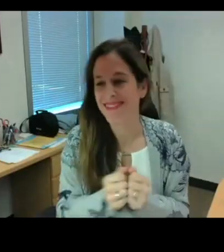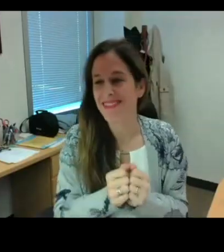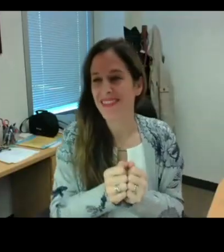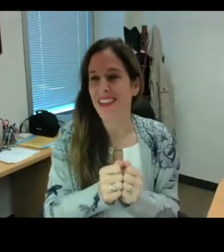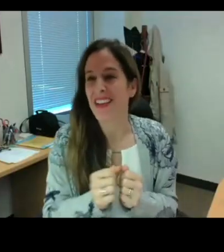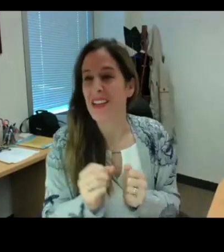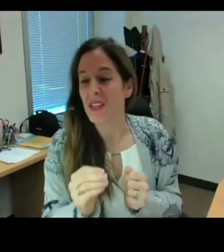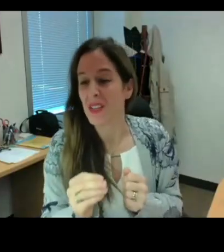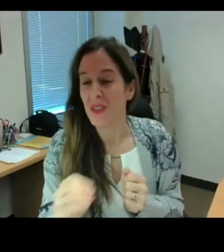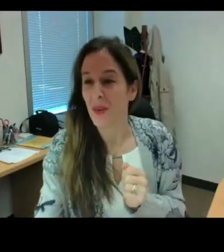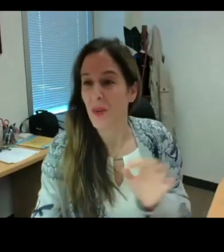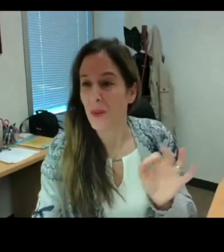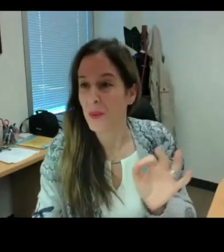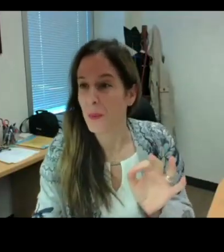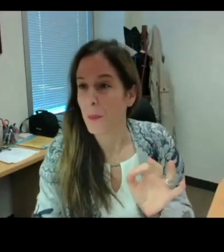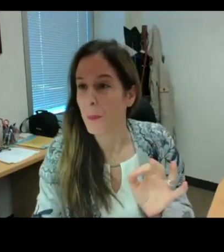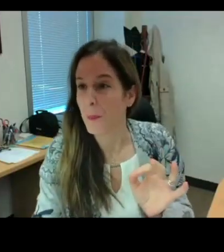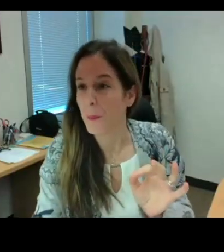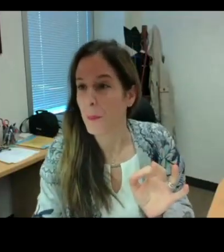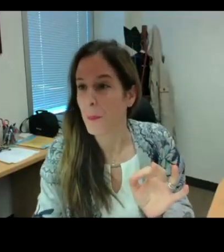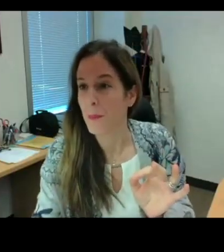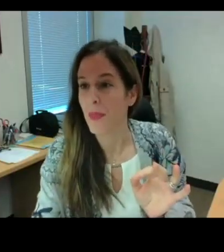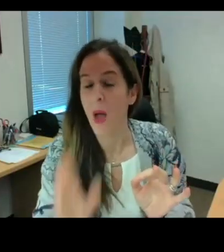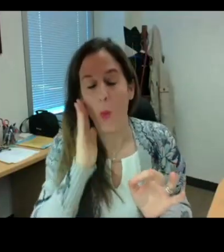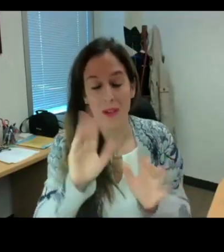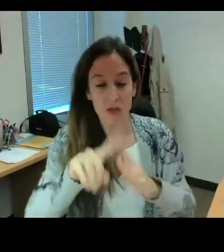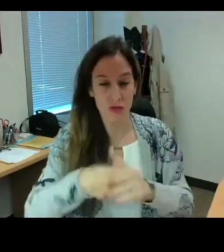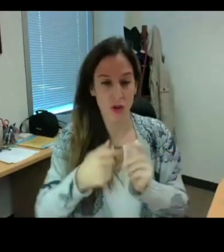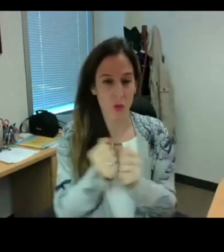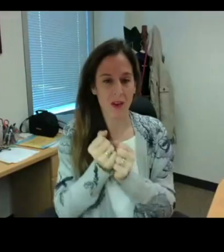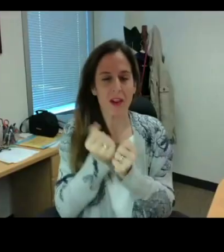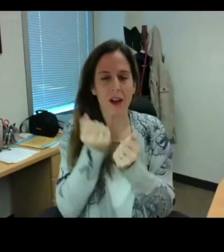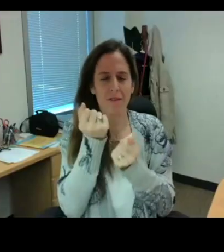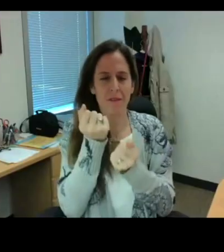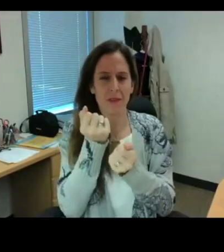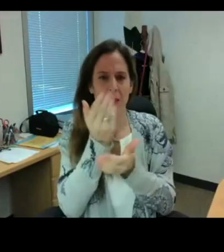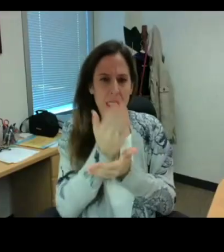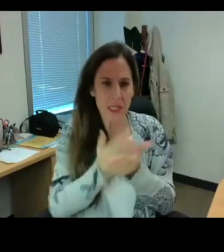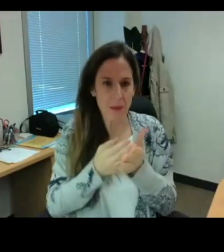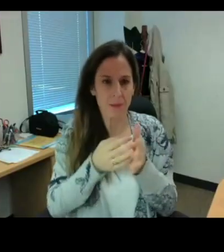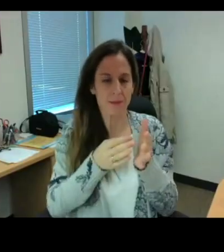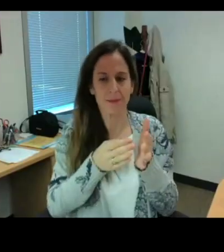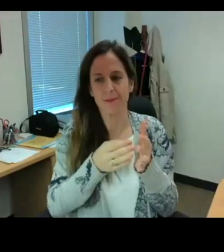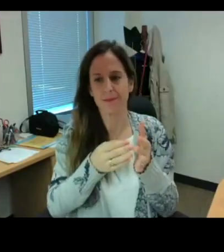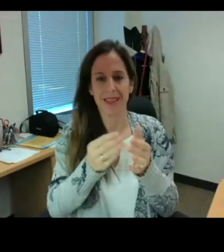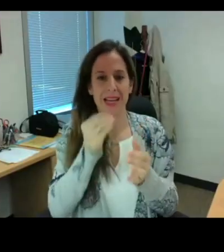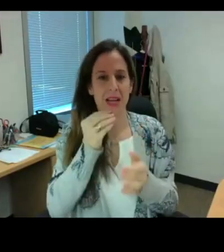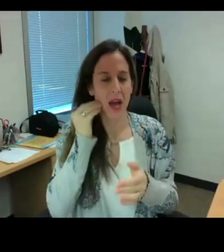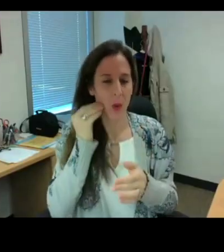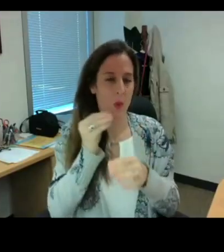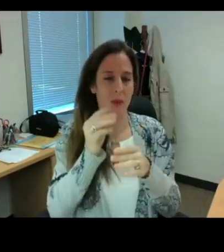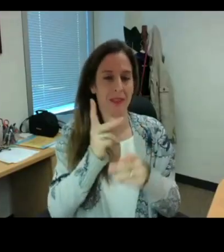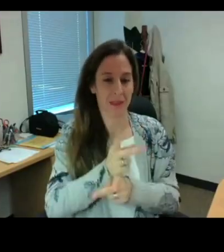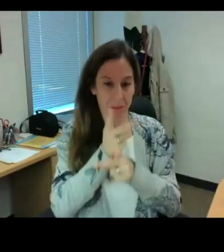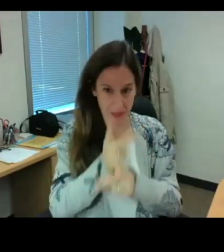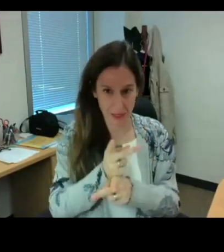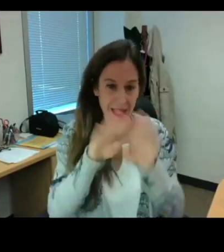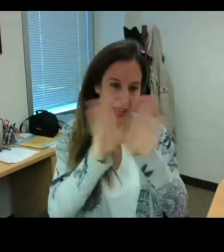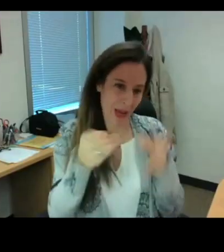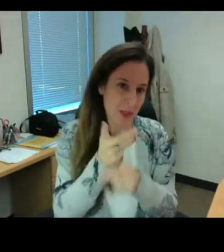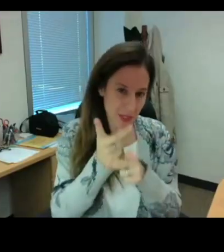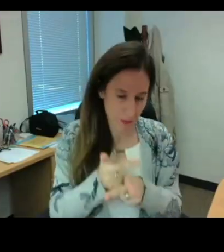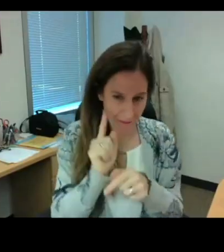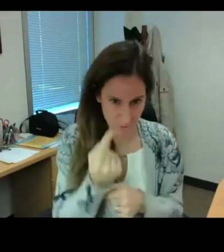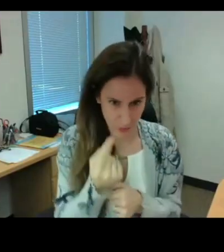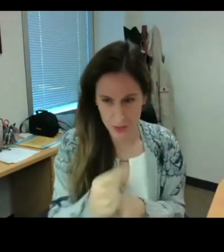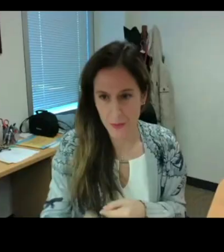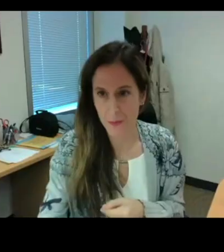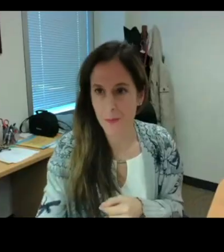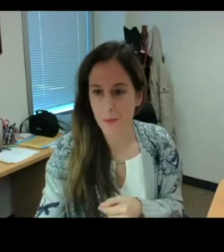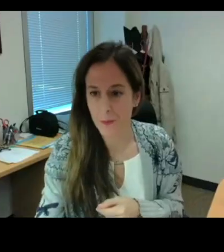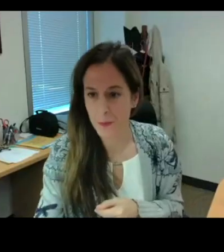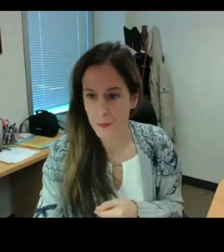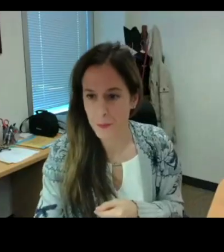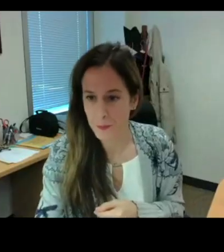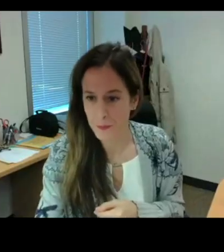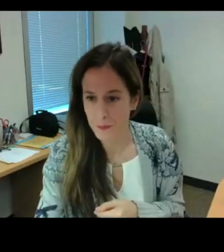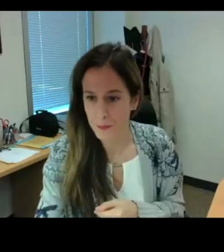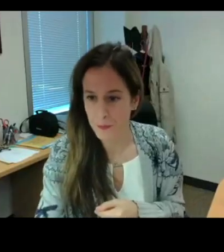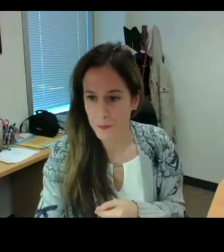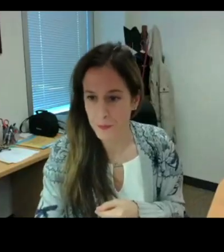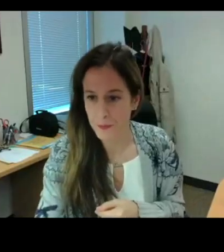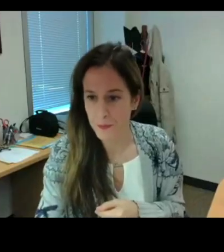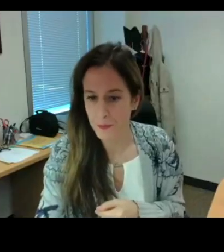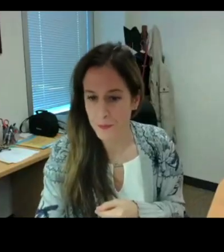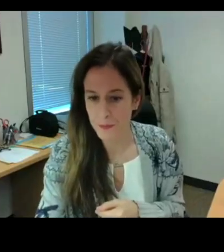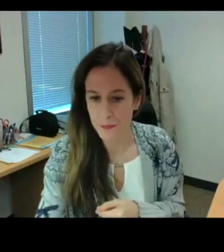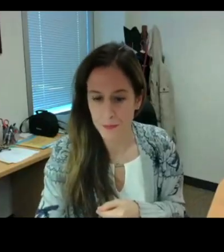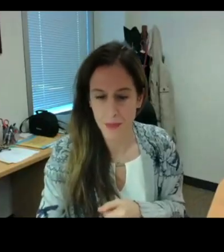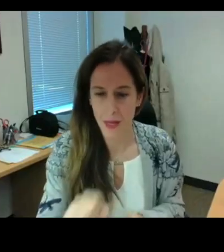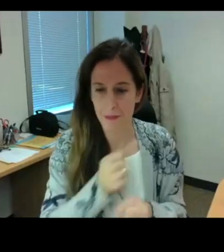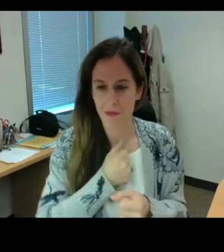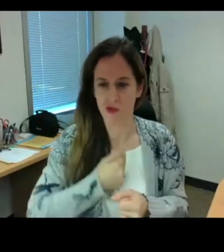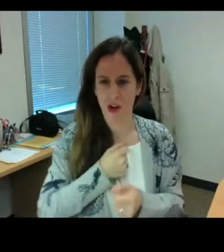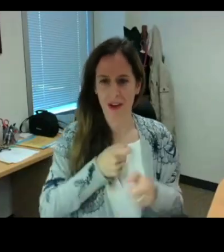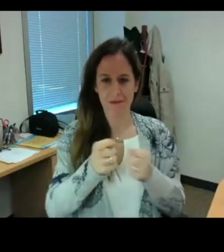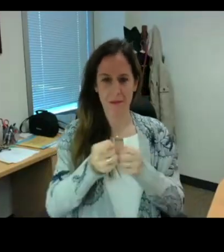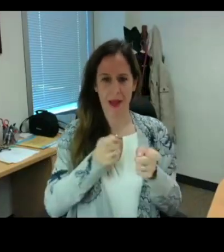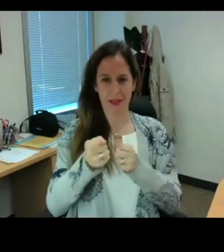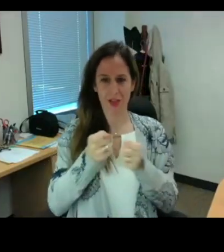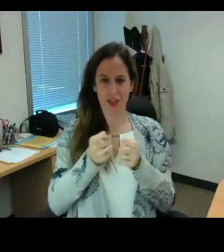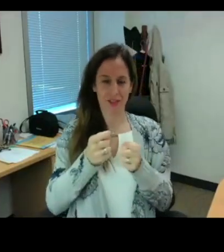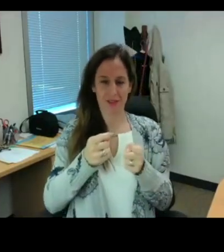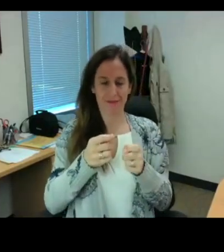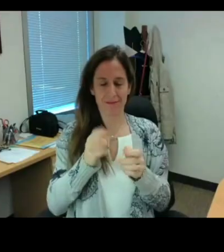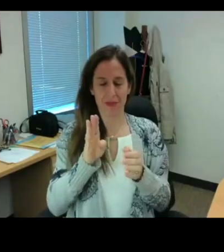Welcome, everyone! Let me just start with some brief housekeeping items.